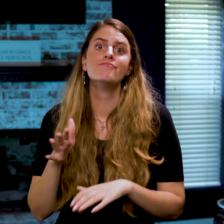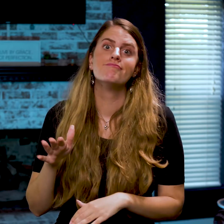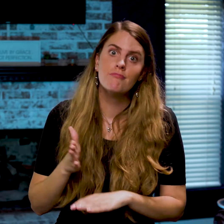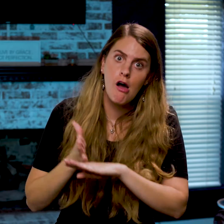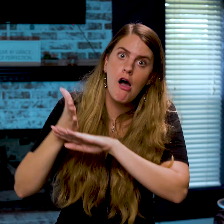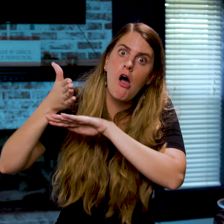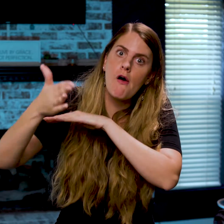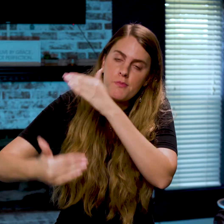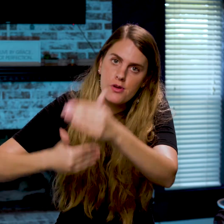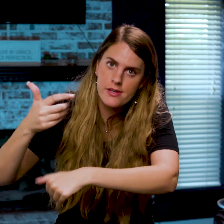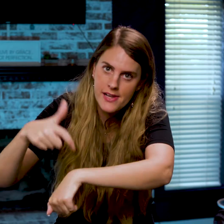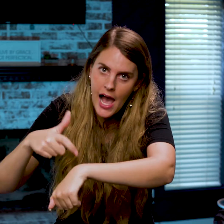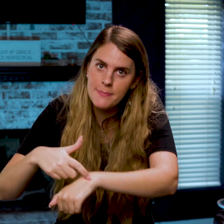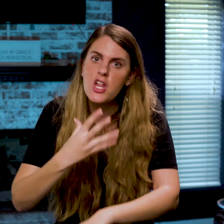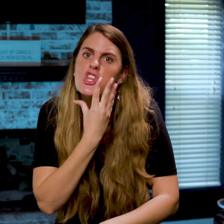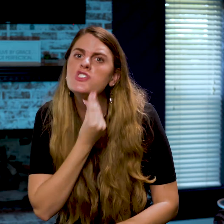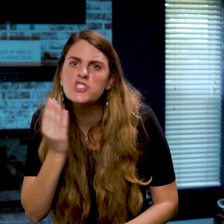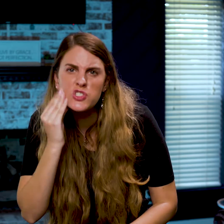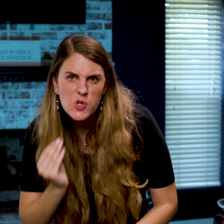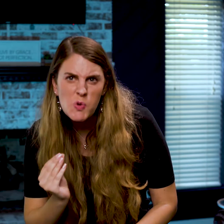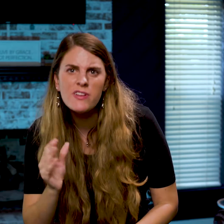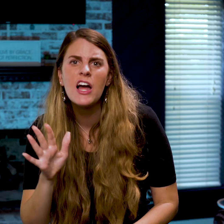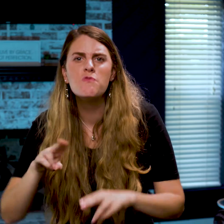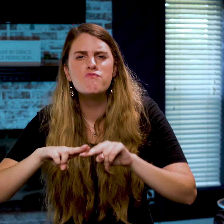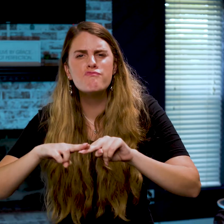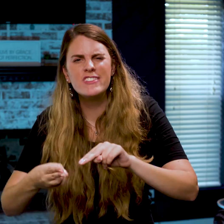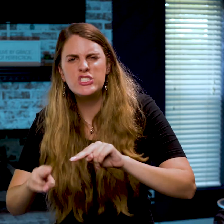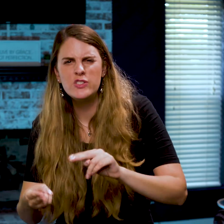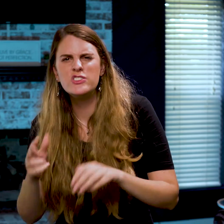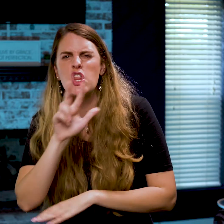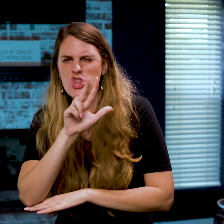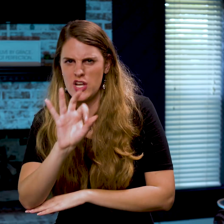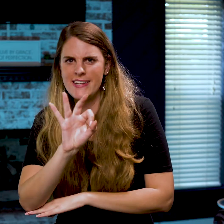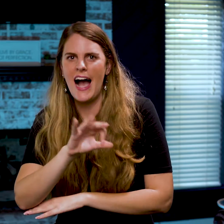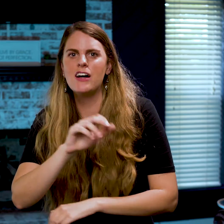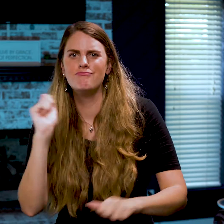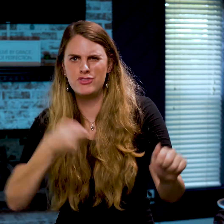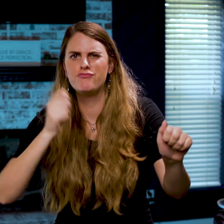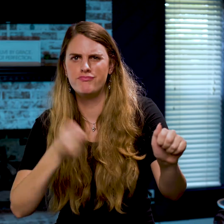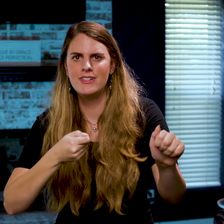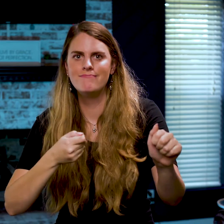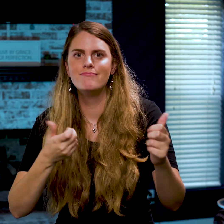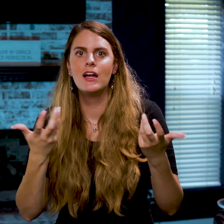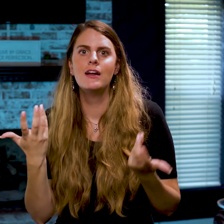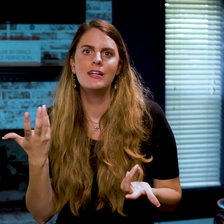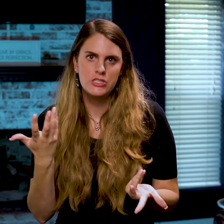Over time the Jews reduced it to 39 lashes,